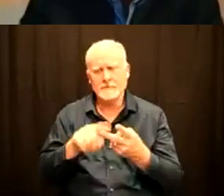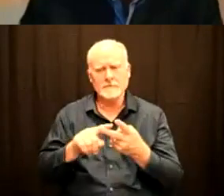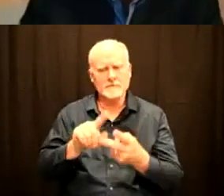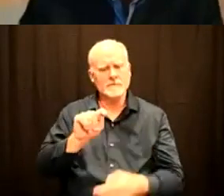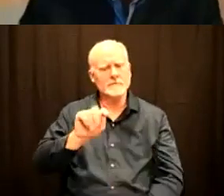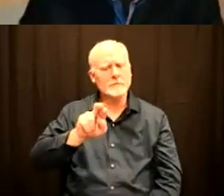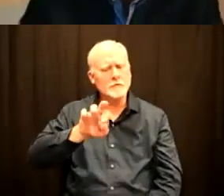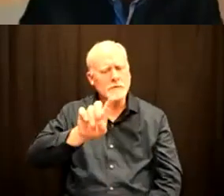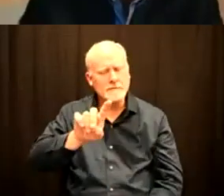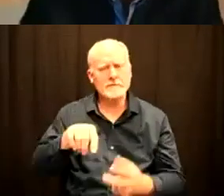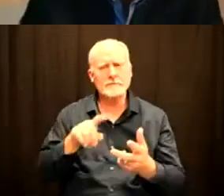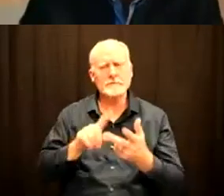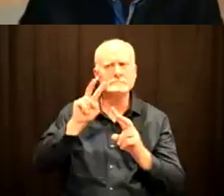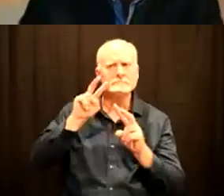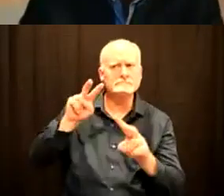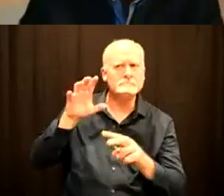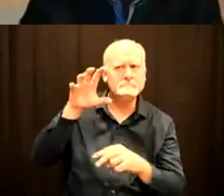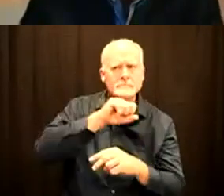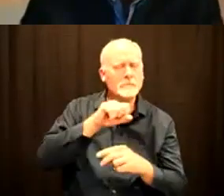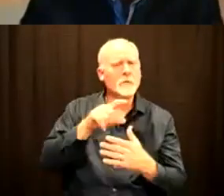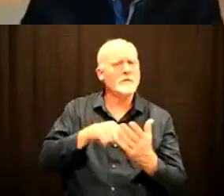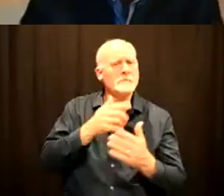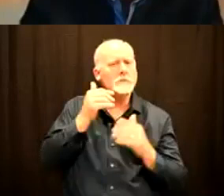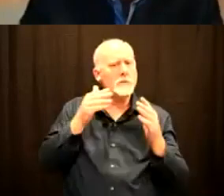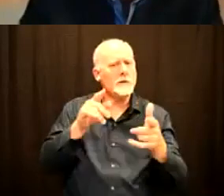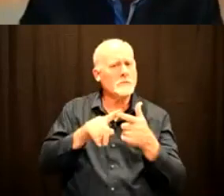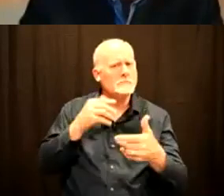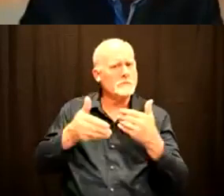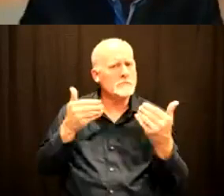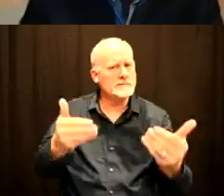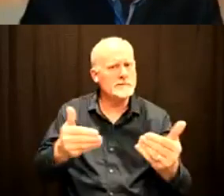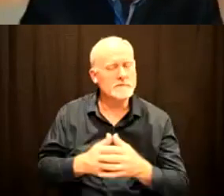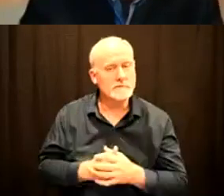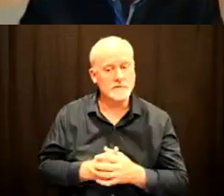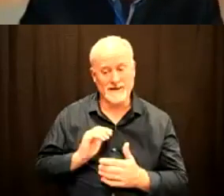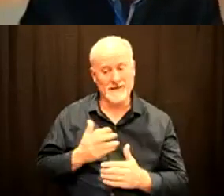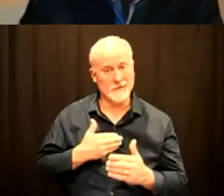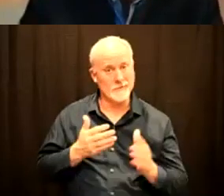our experts about what might be the best way to proceed and our plan for the fall semester really